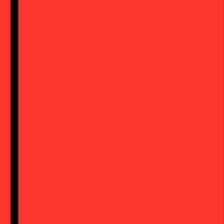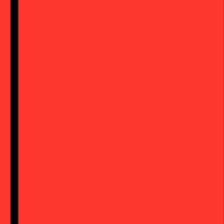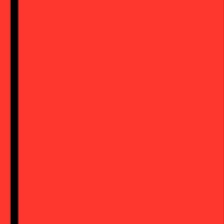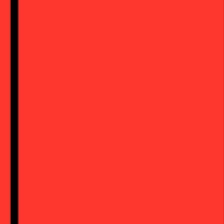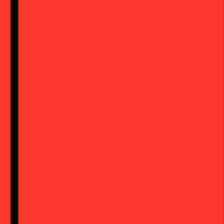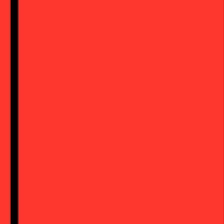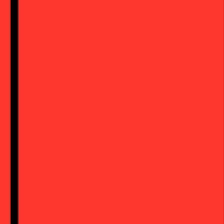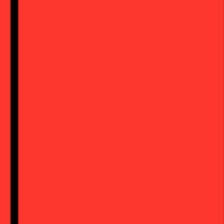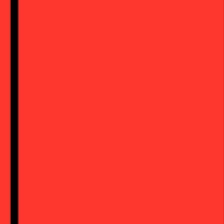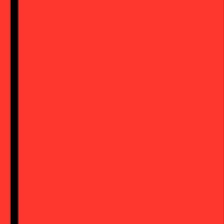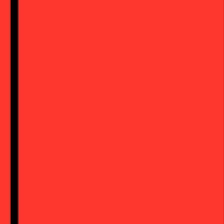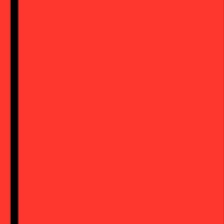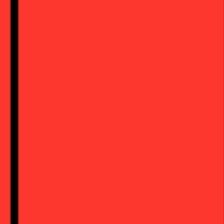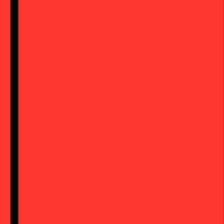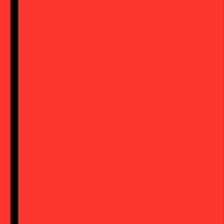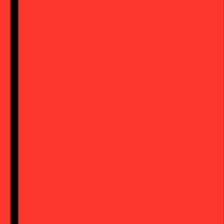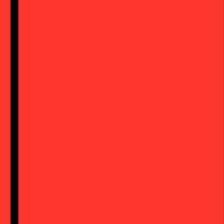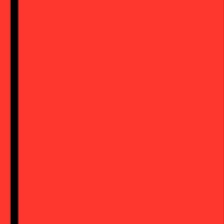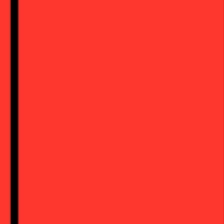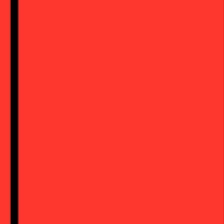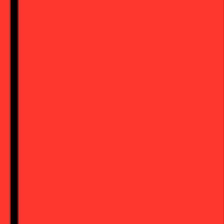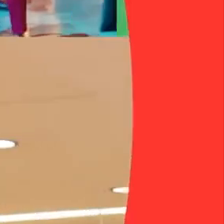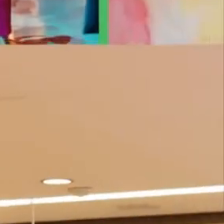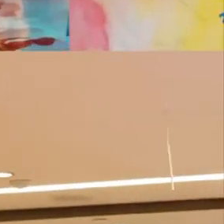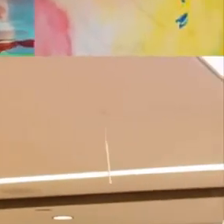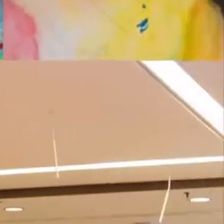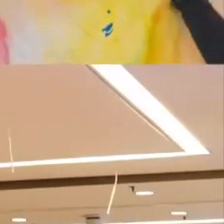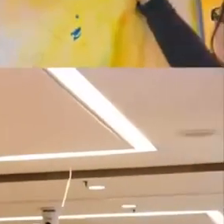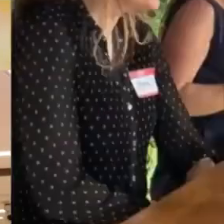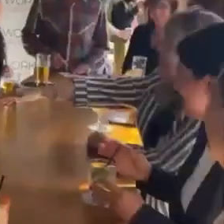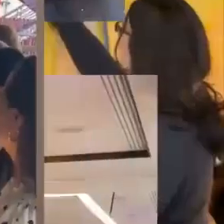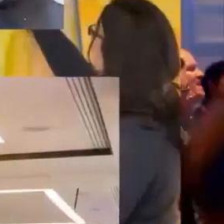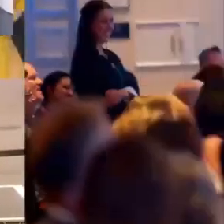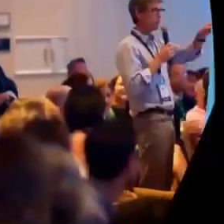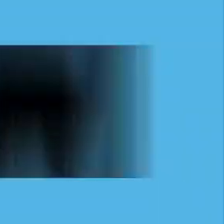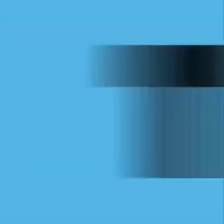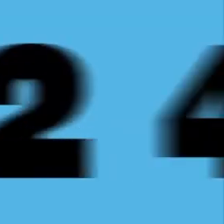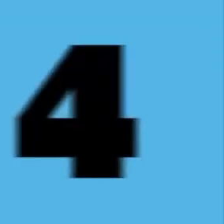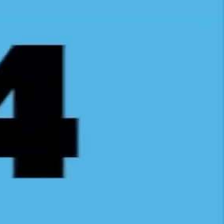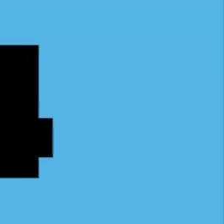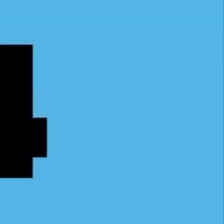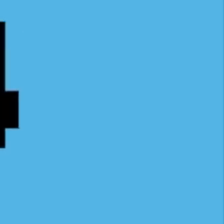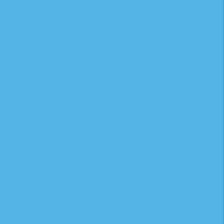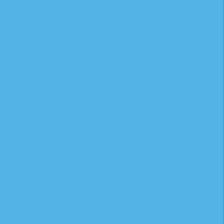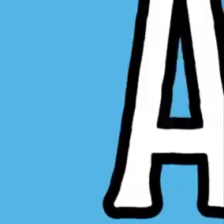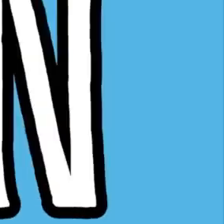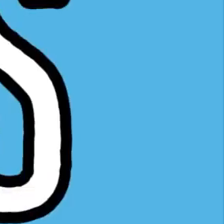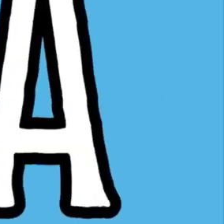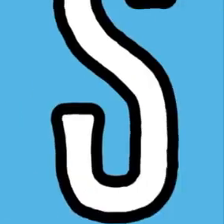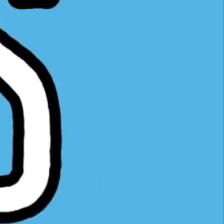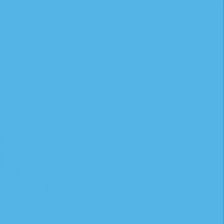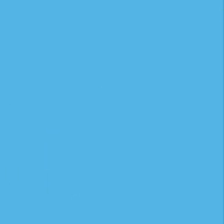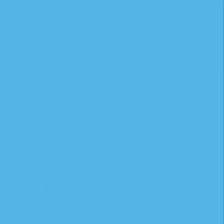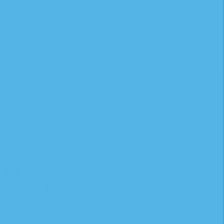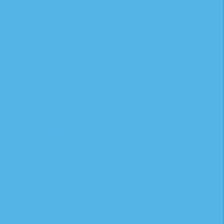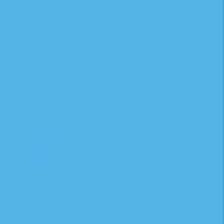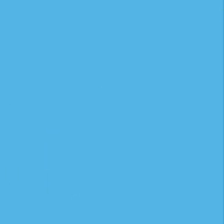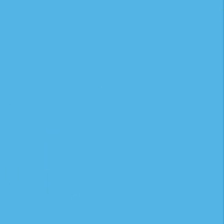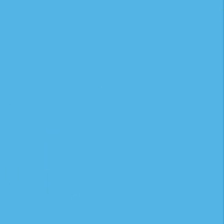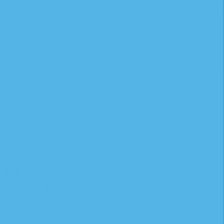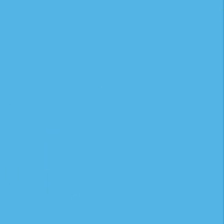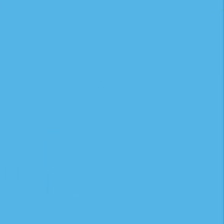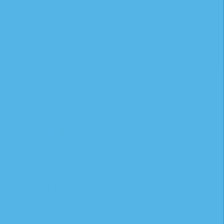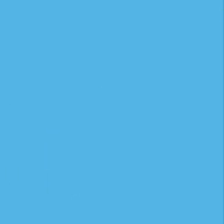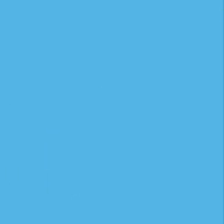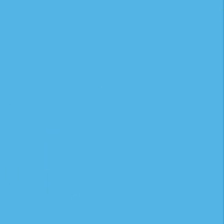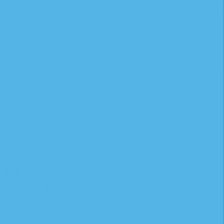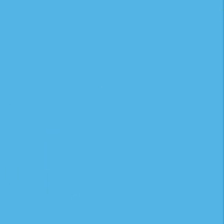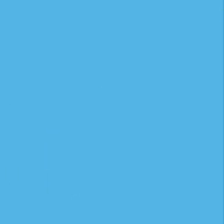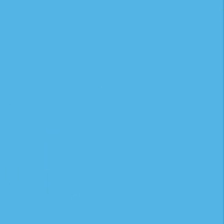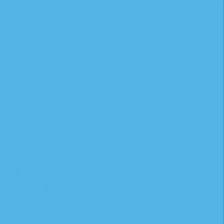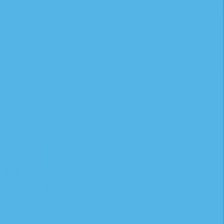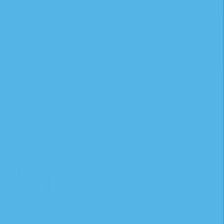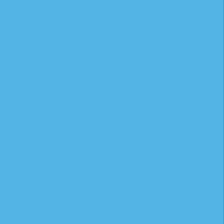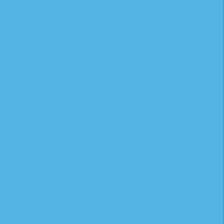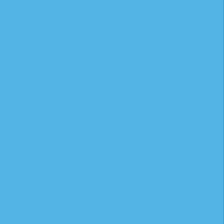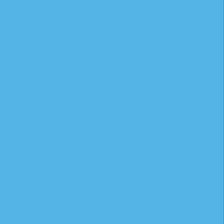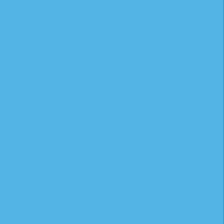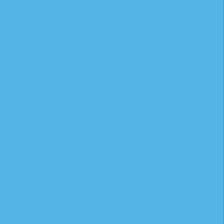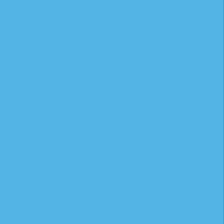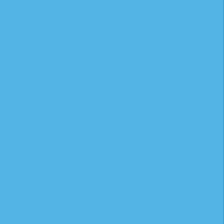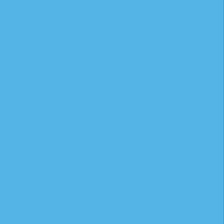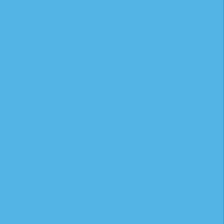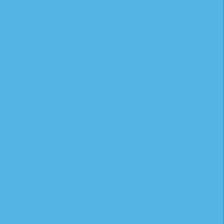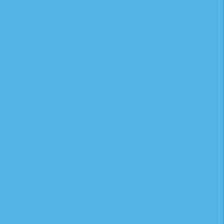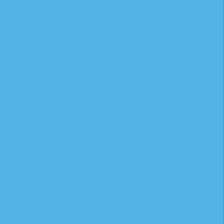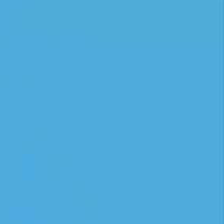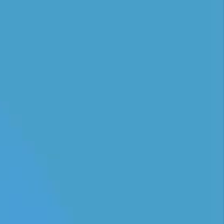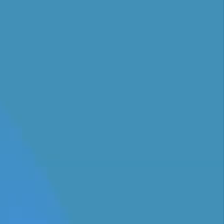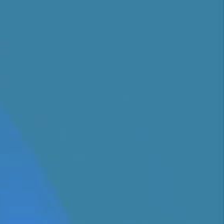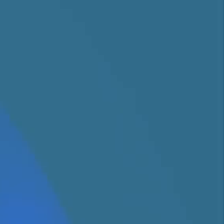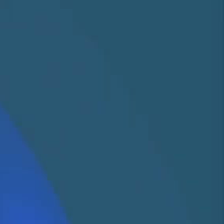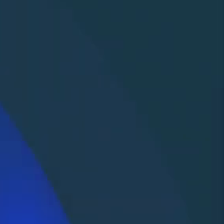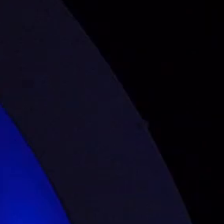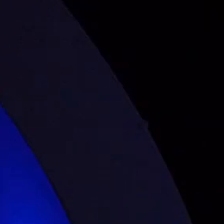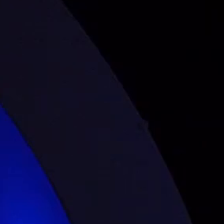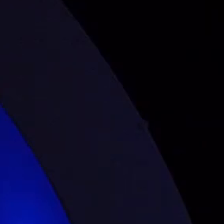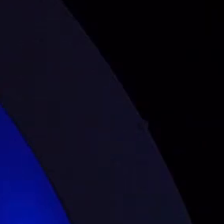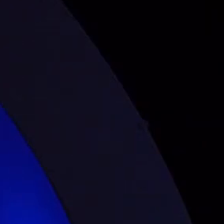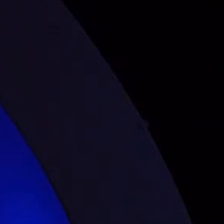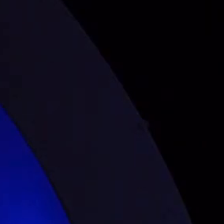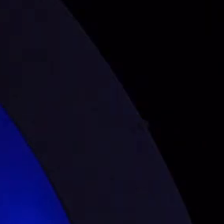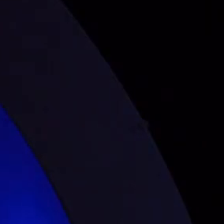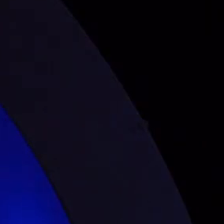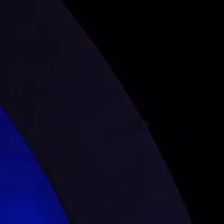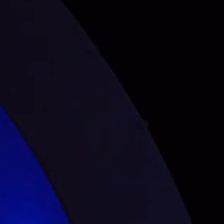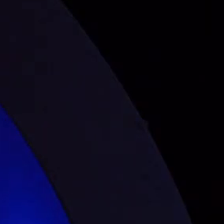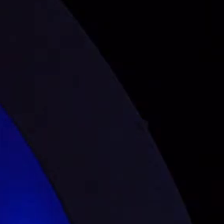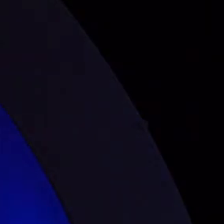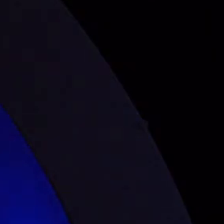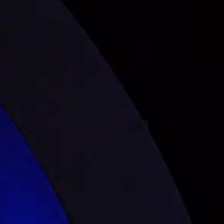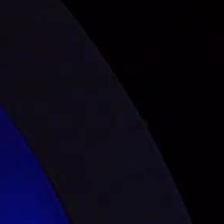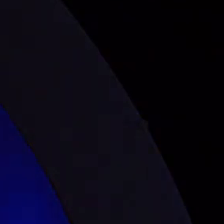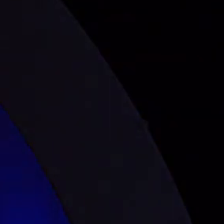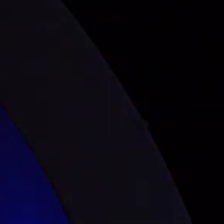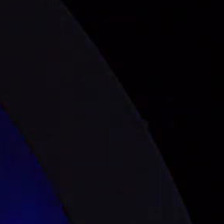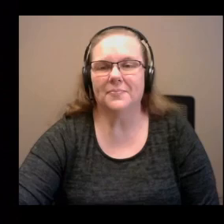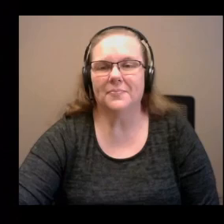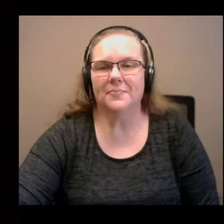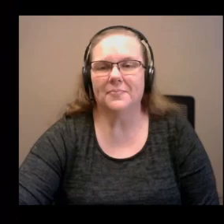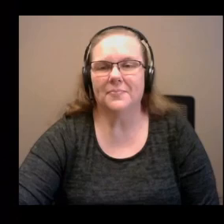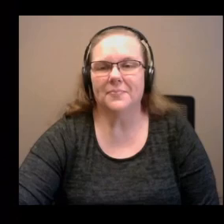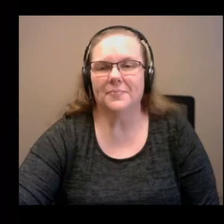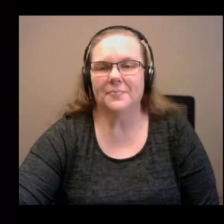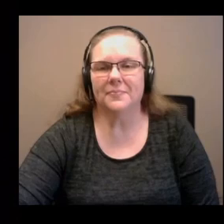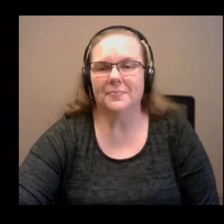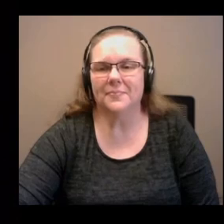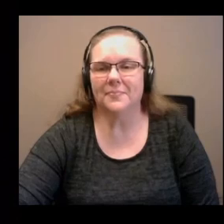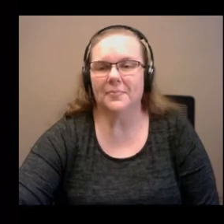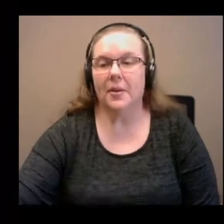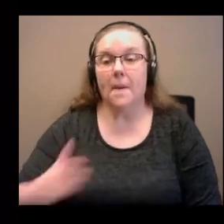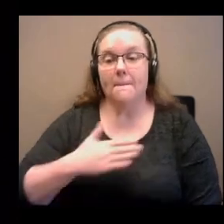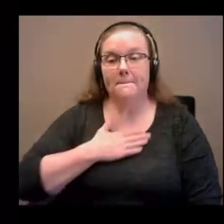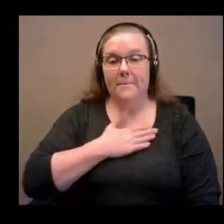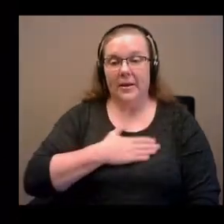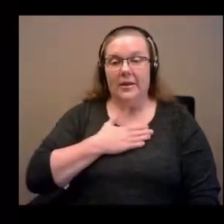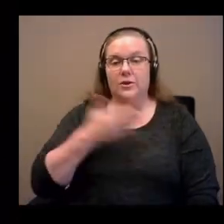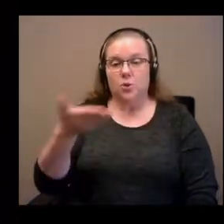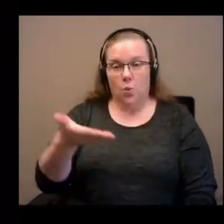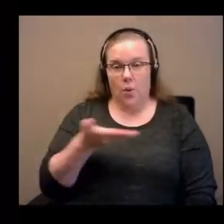to ComNet24. Let’s do this! ANNOUNCER: Please welcome to the stage the